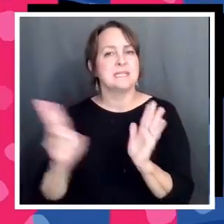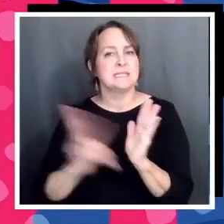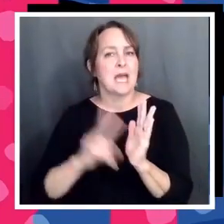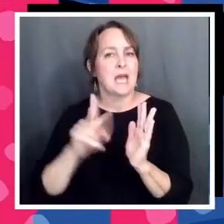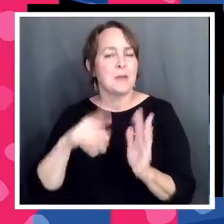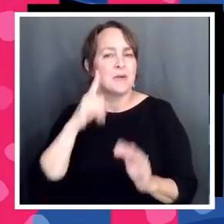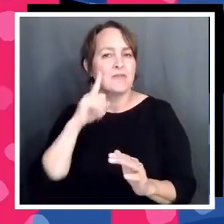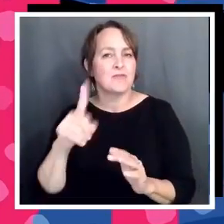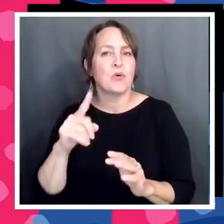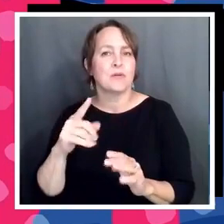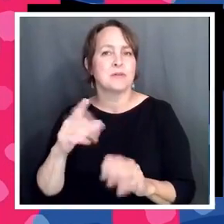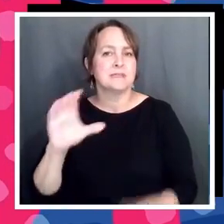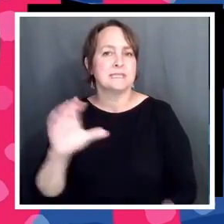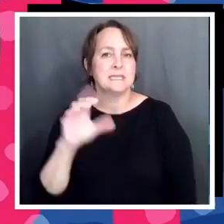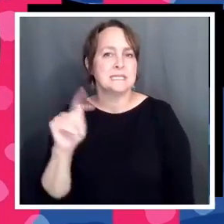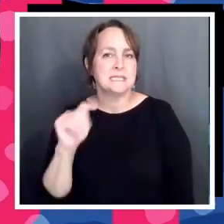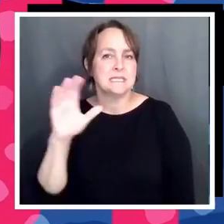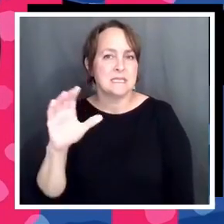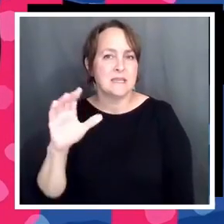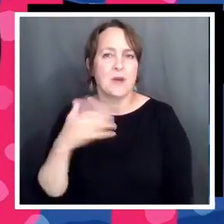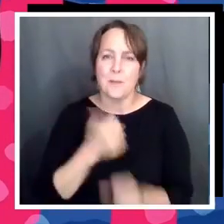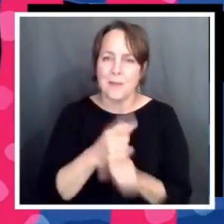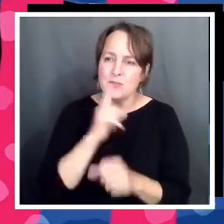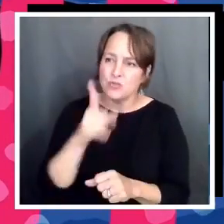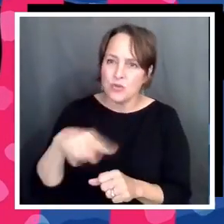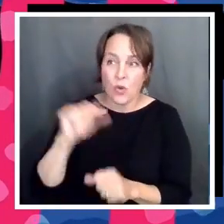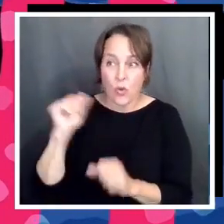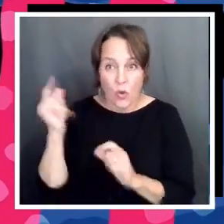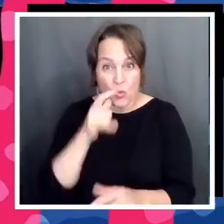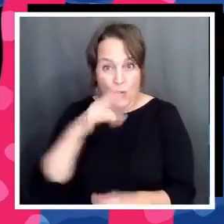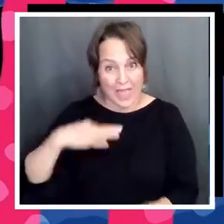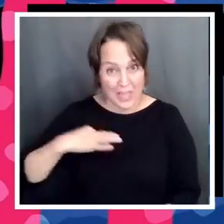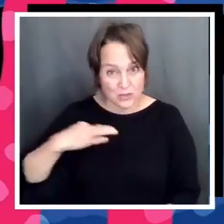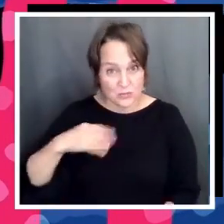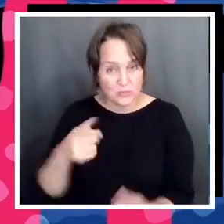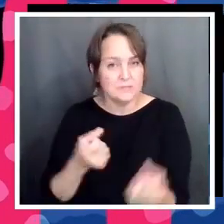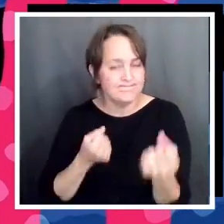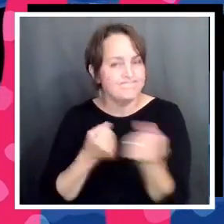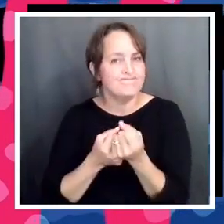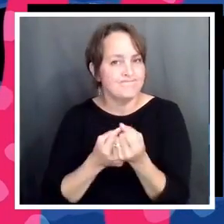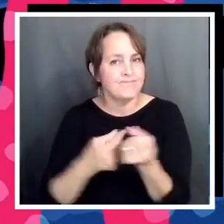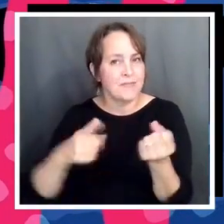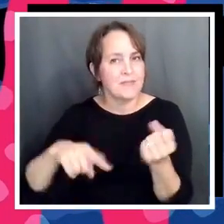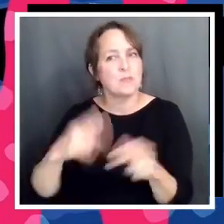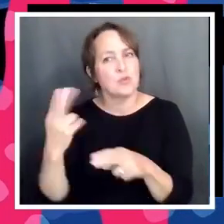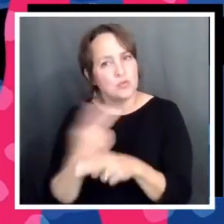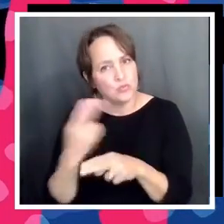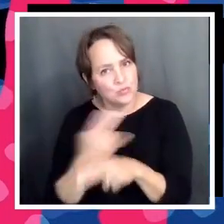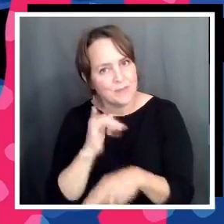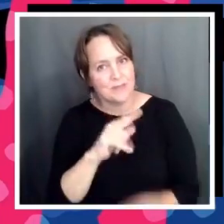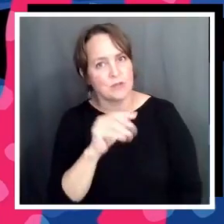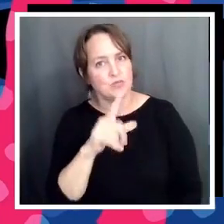RETURN. THE IRS HAS A PORTAL FOR THOSE FAMILIES TO SIGN UP FOR THE